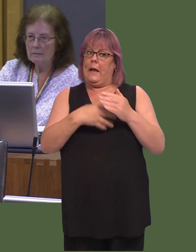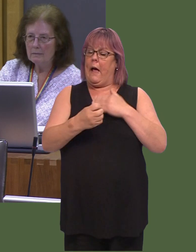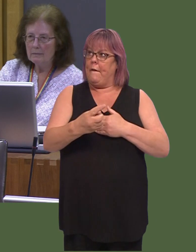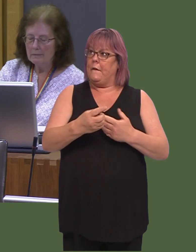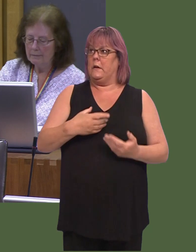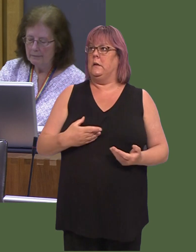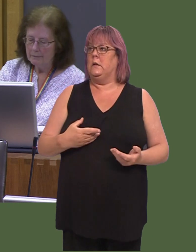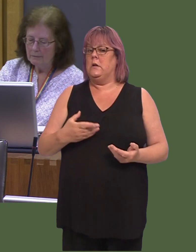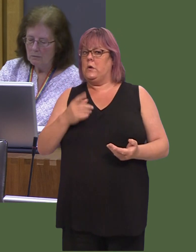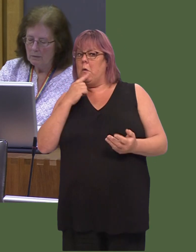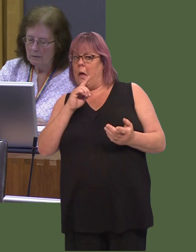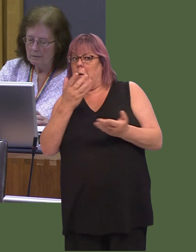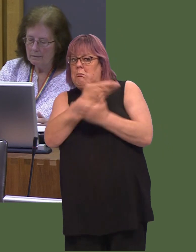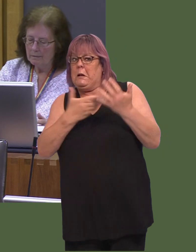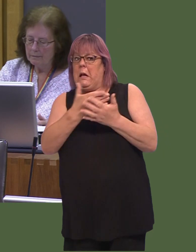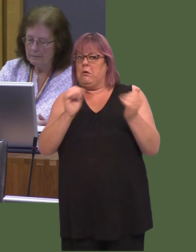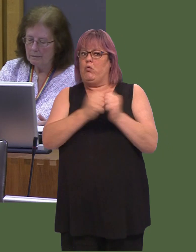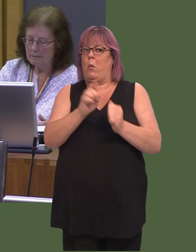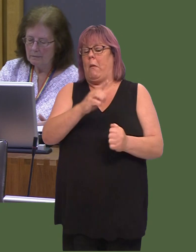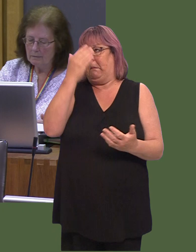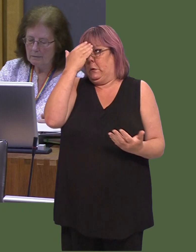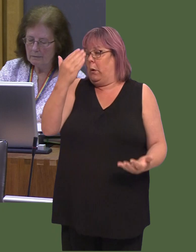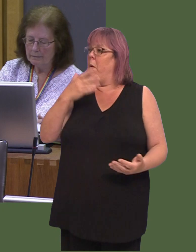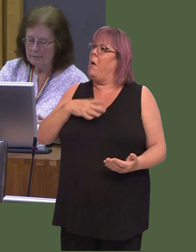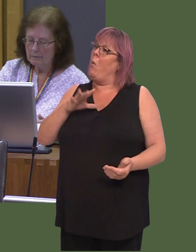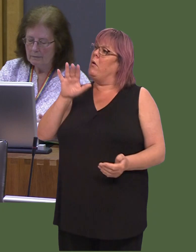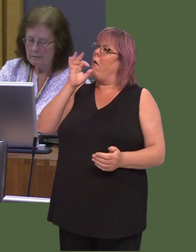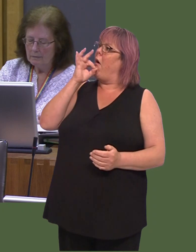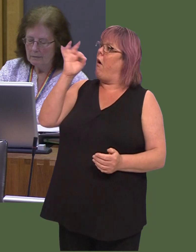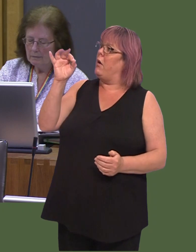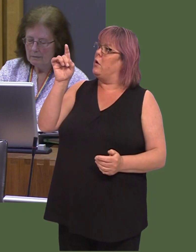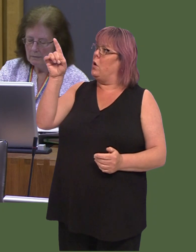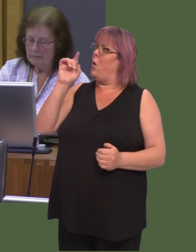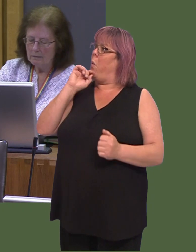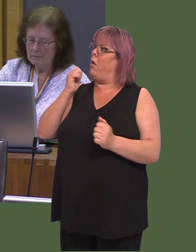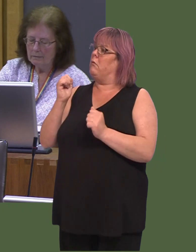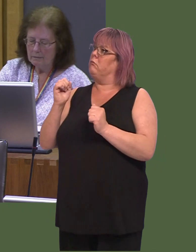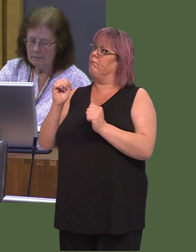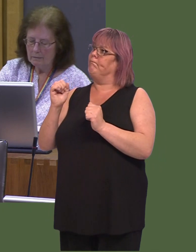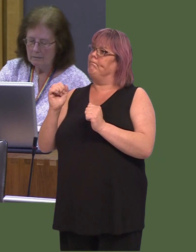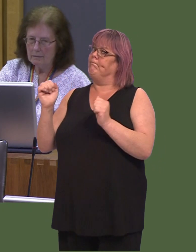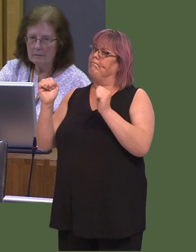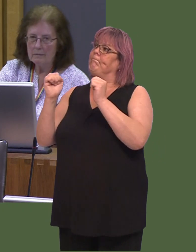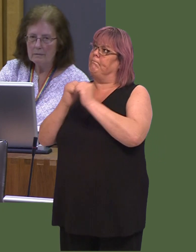to do this issue justice in a question, but can I just ask you to give me your assurance